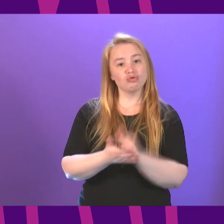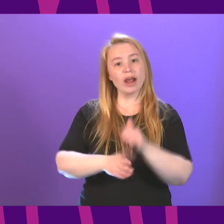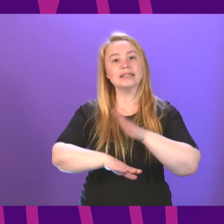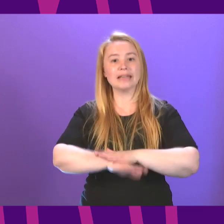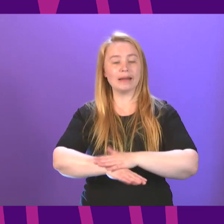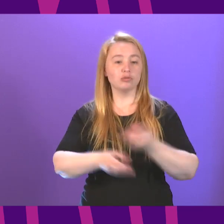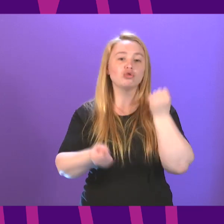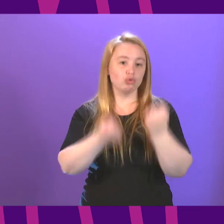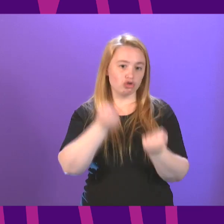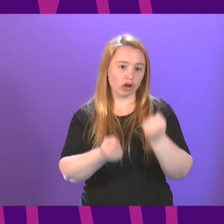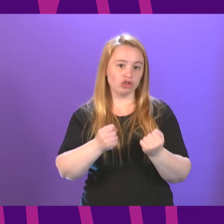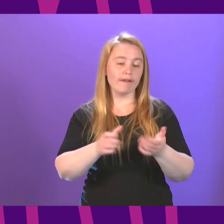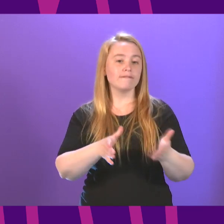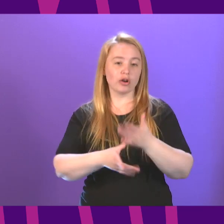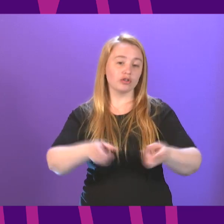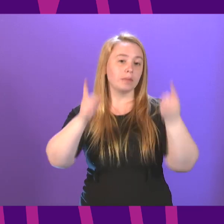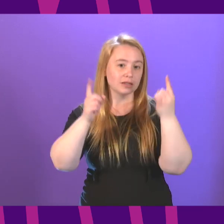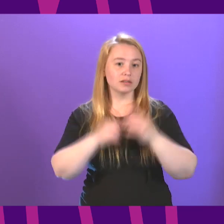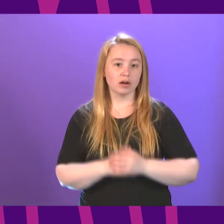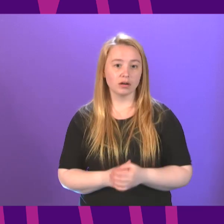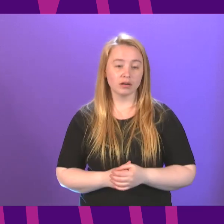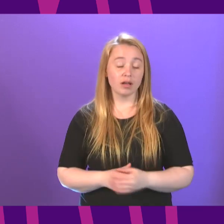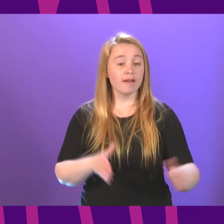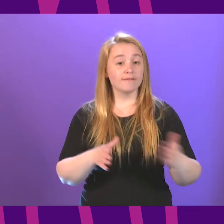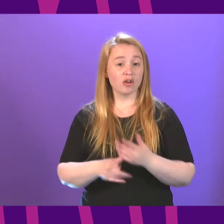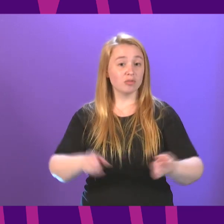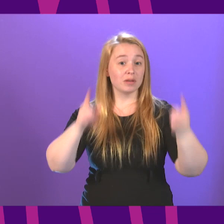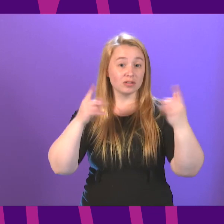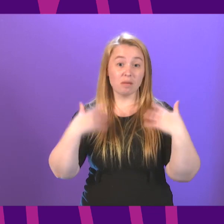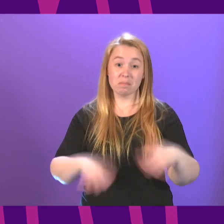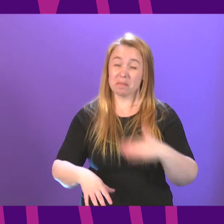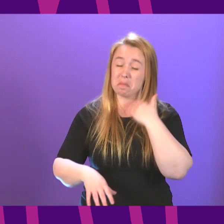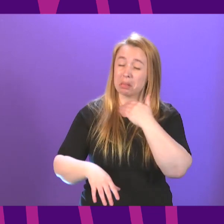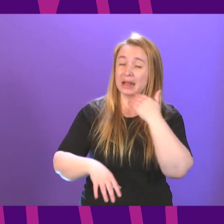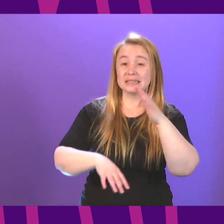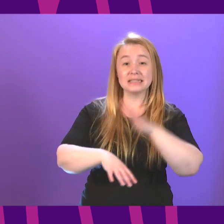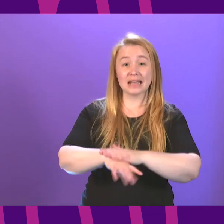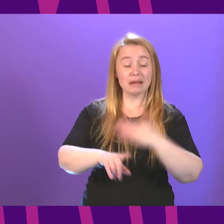accept that she has had enough time and that she has not done enough for young people in Scotland?